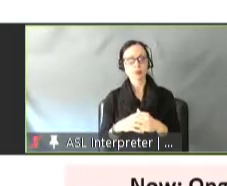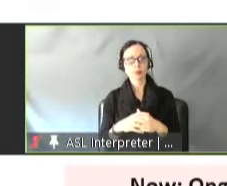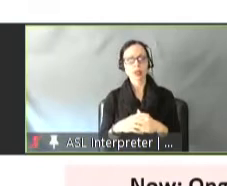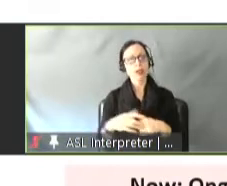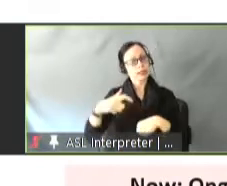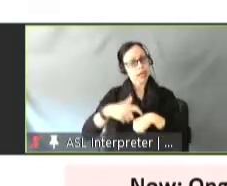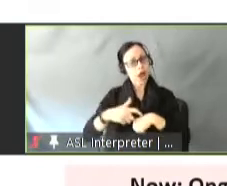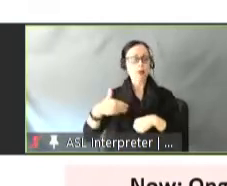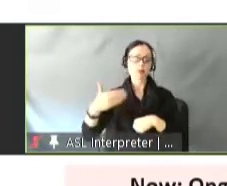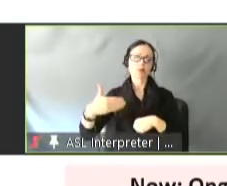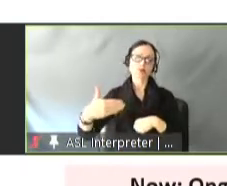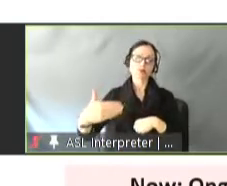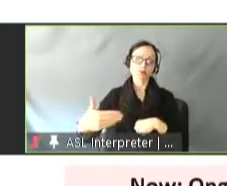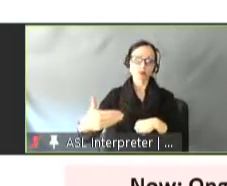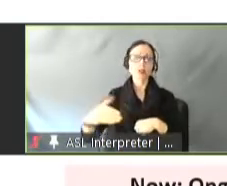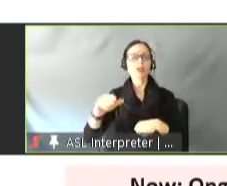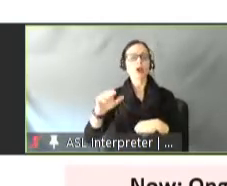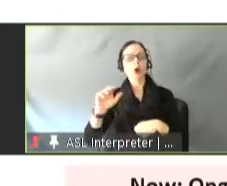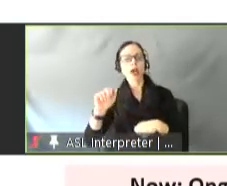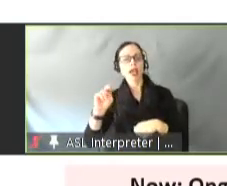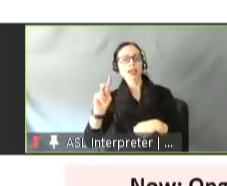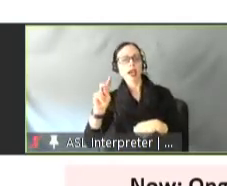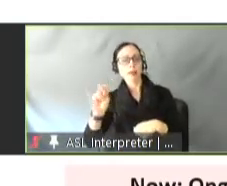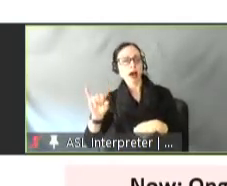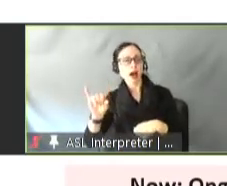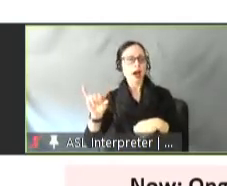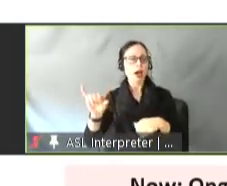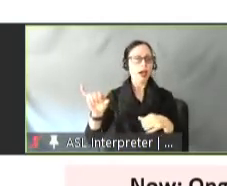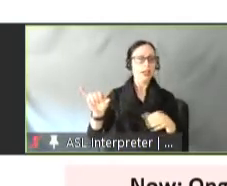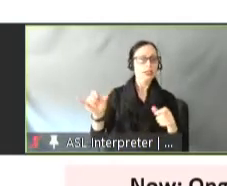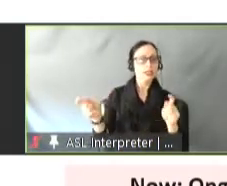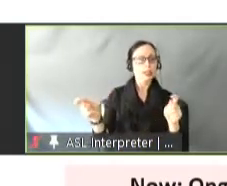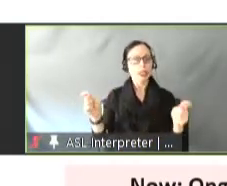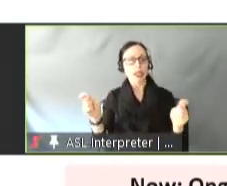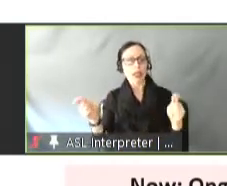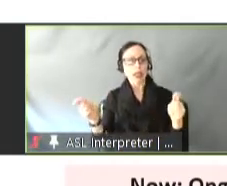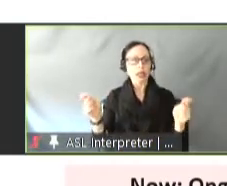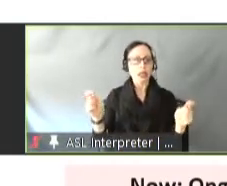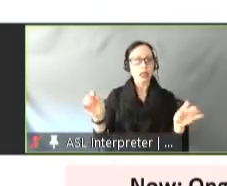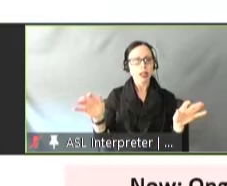so there's antibody waning, variants are circulating, and there's new variants